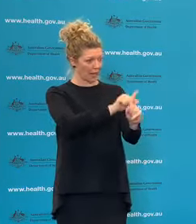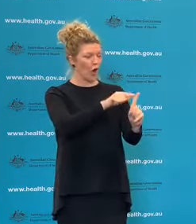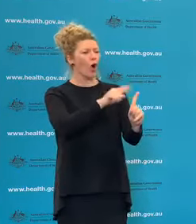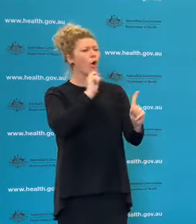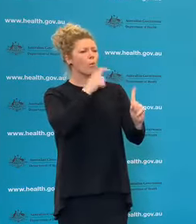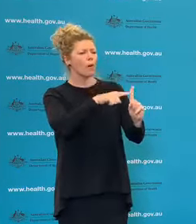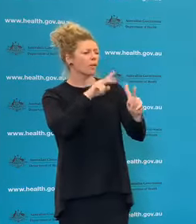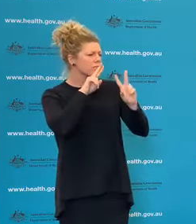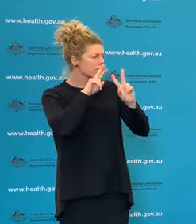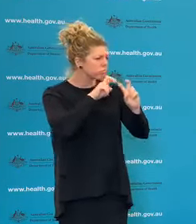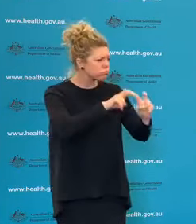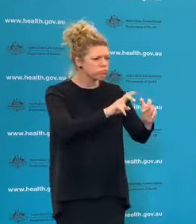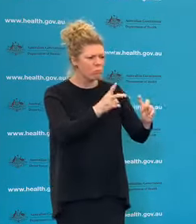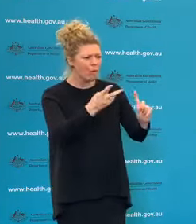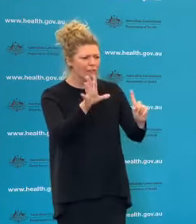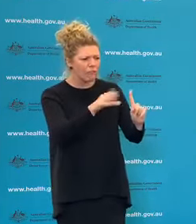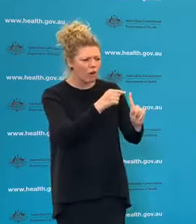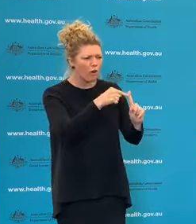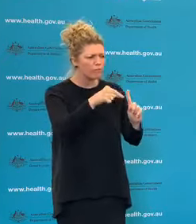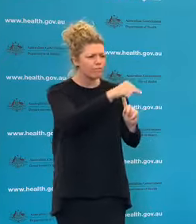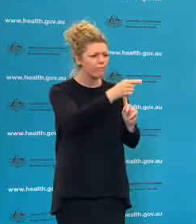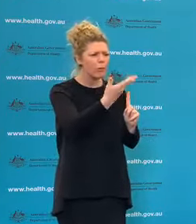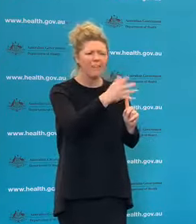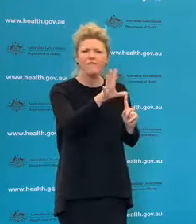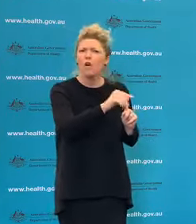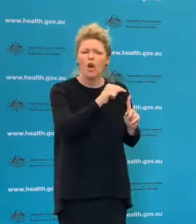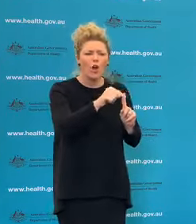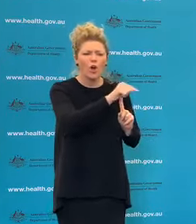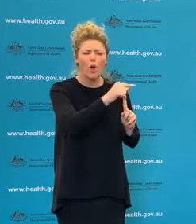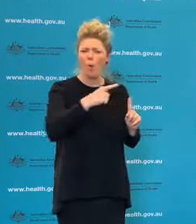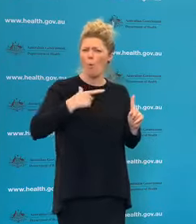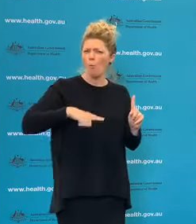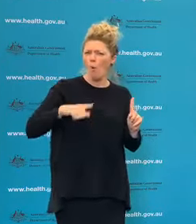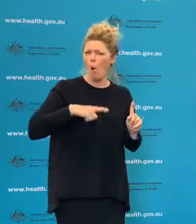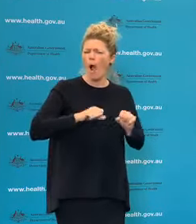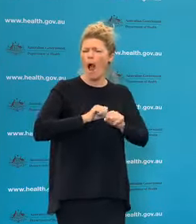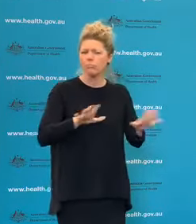time, what, where and how those further infections may have occurred.